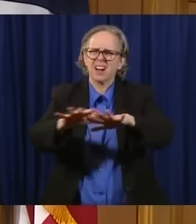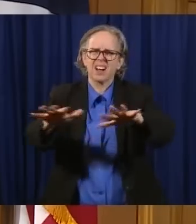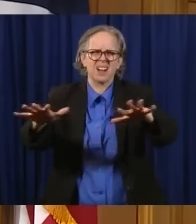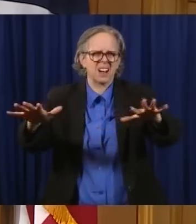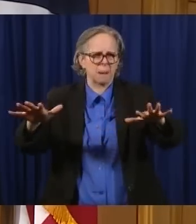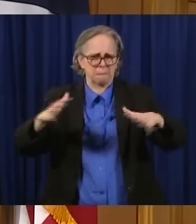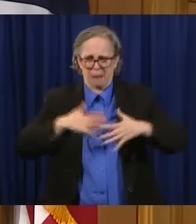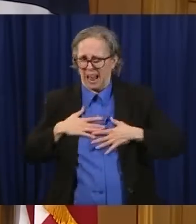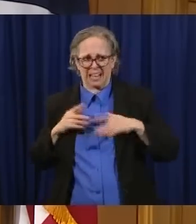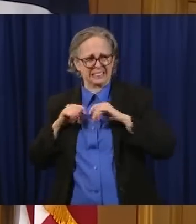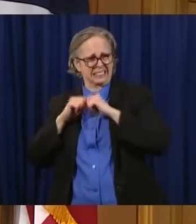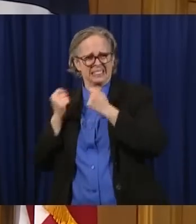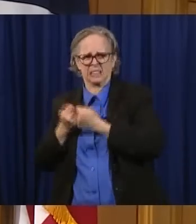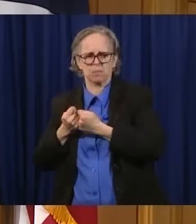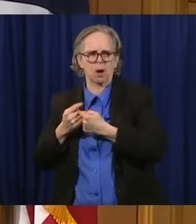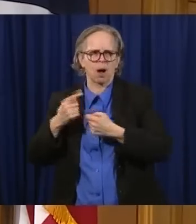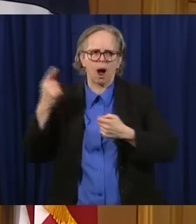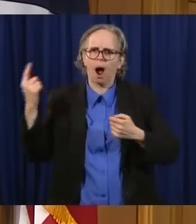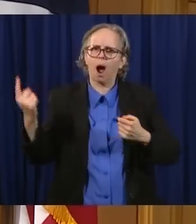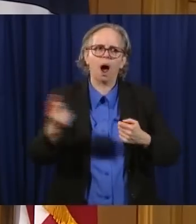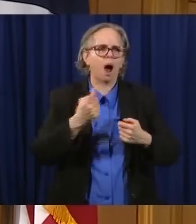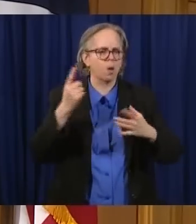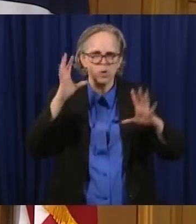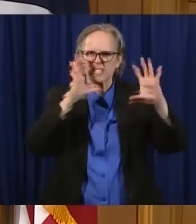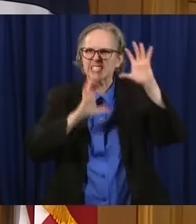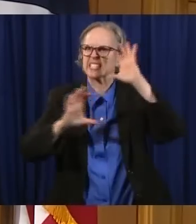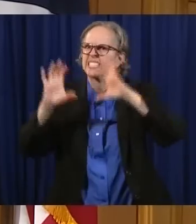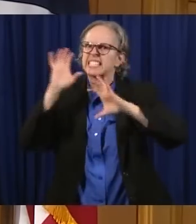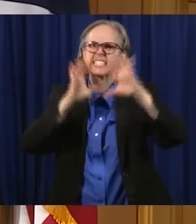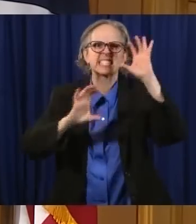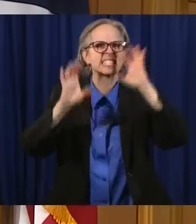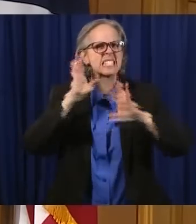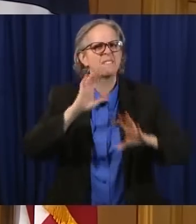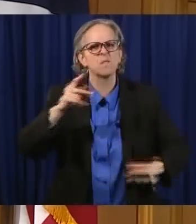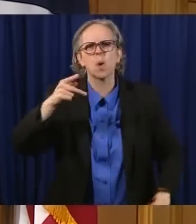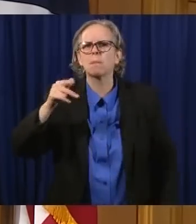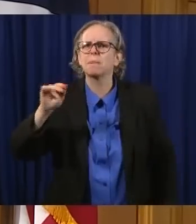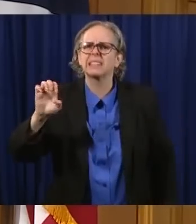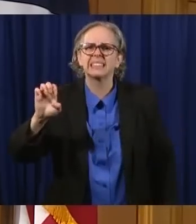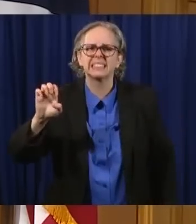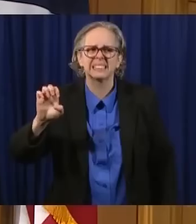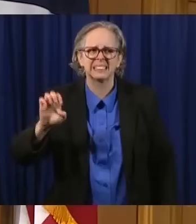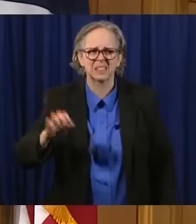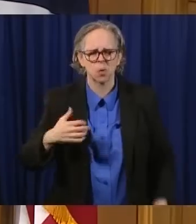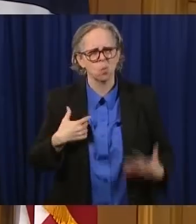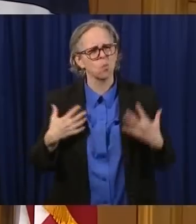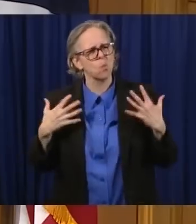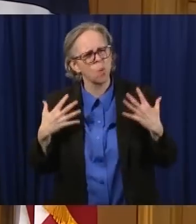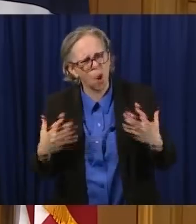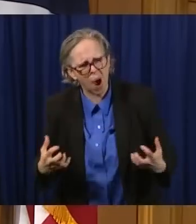WE'LL LOOK AT THE PPE AVAILABILITY. I KNOW PEOPLE WHO, YOU KNOW,